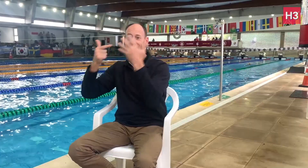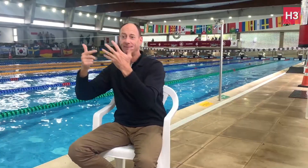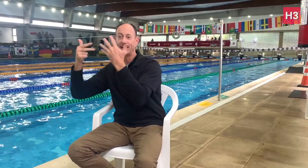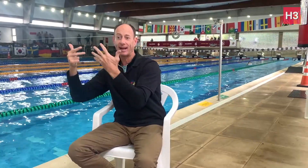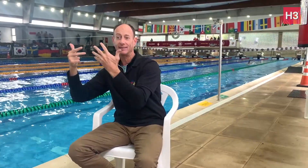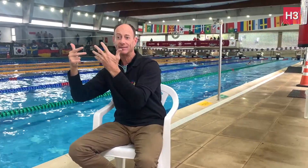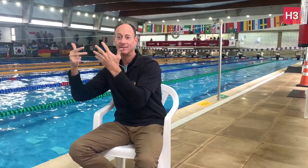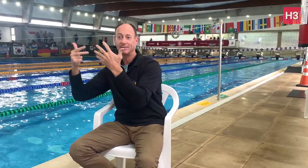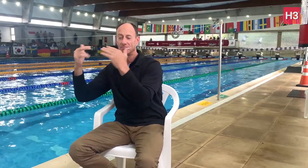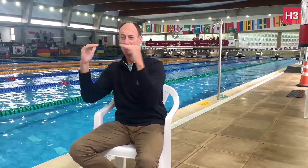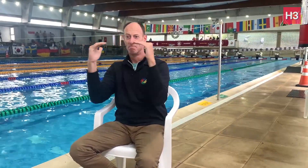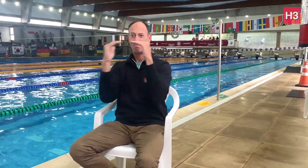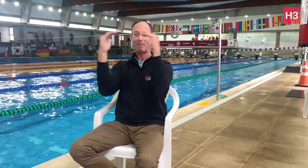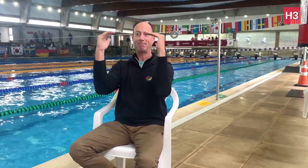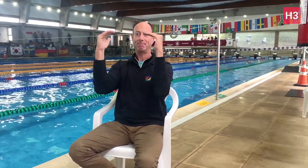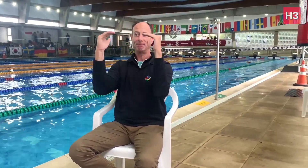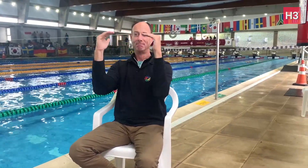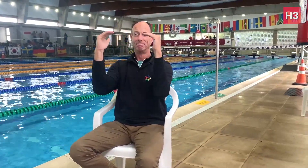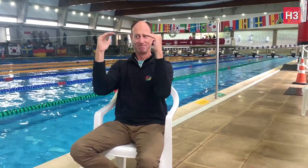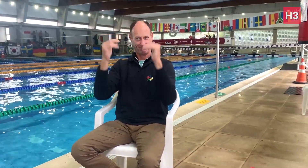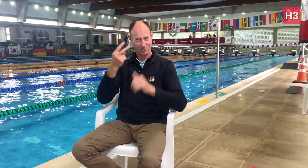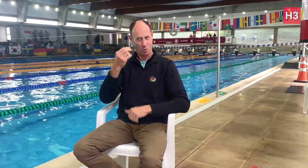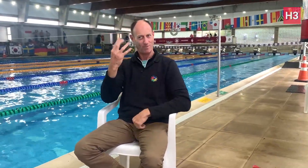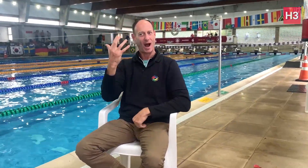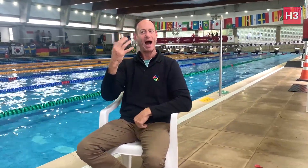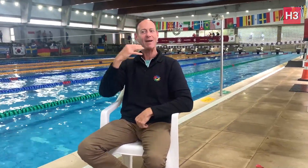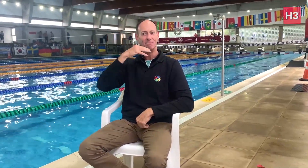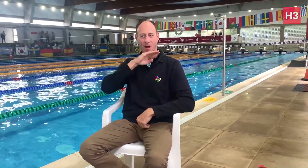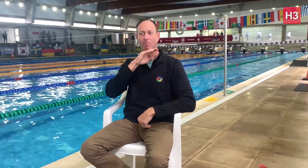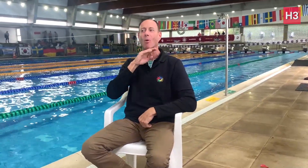we had exactly the same number - 78 each.